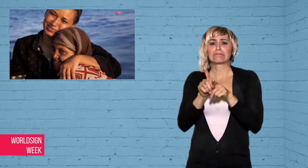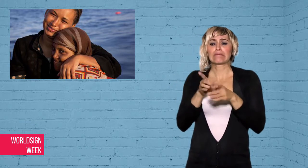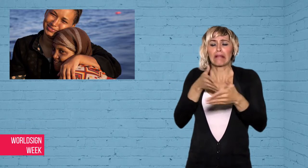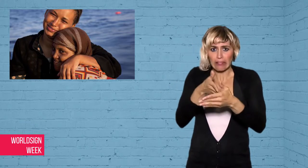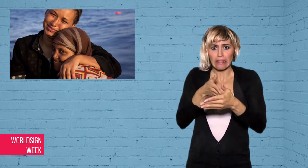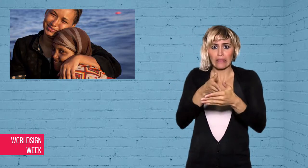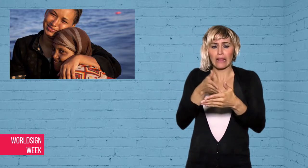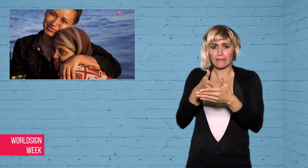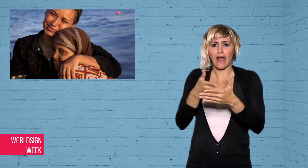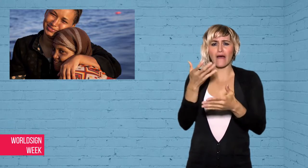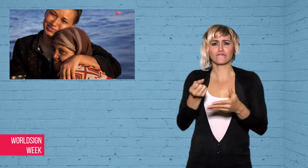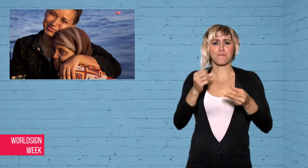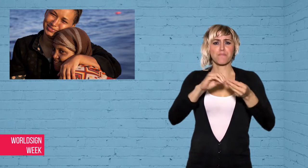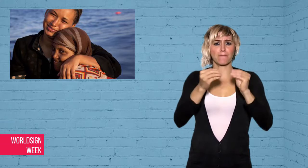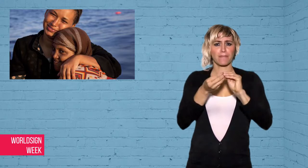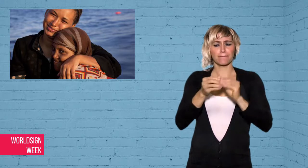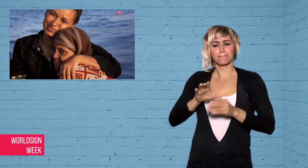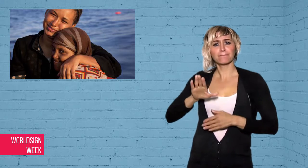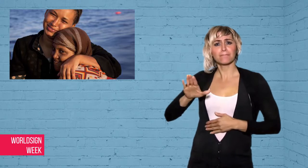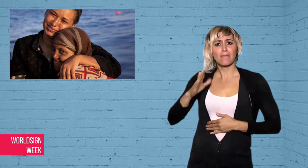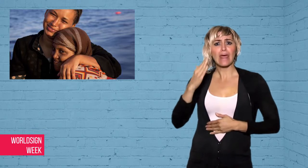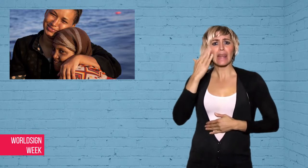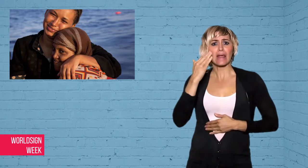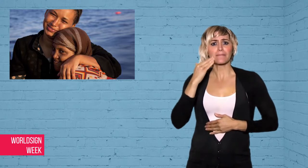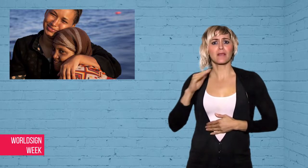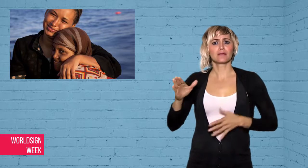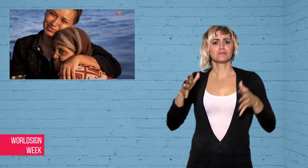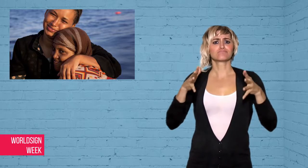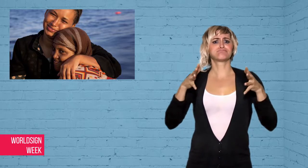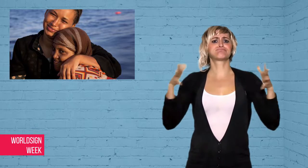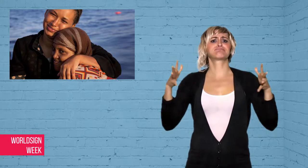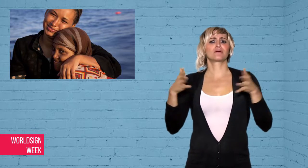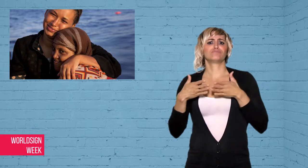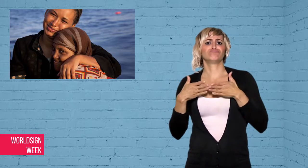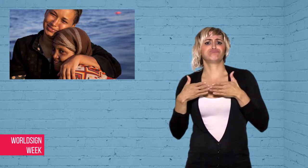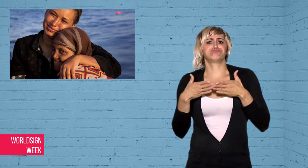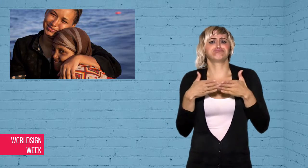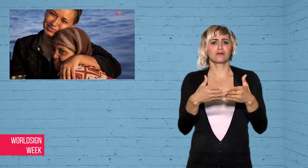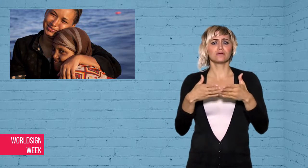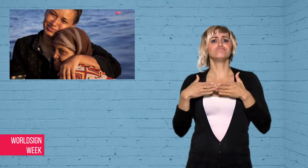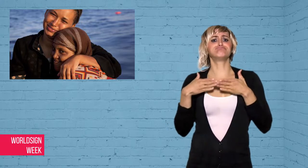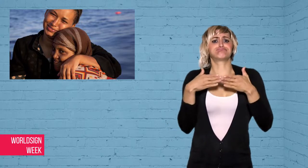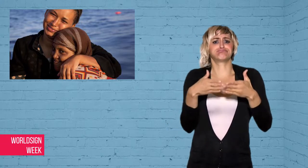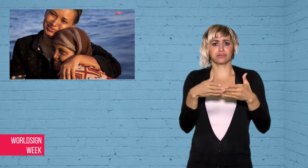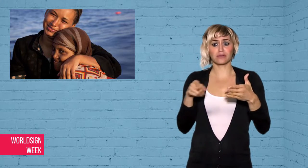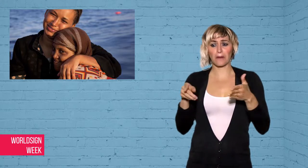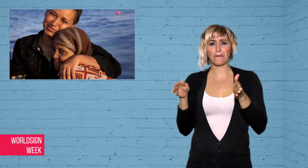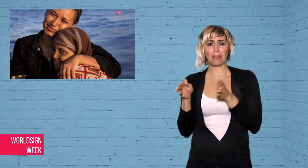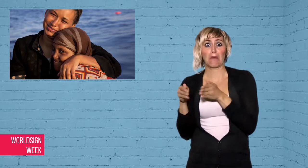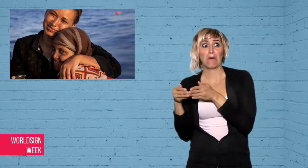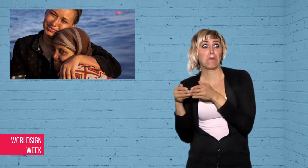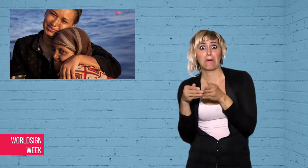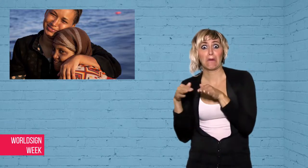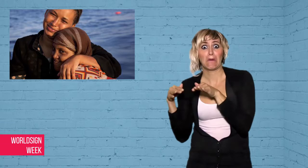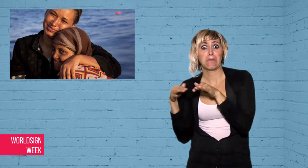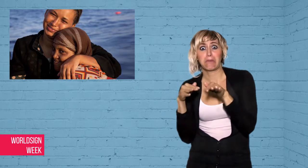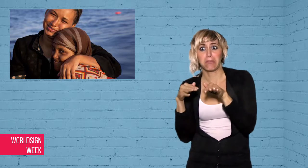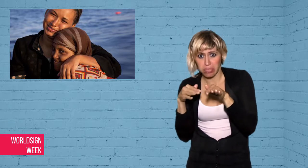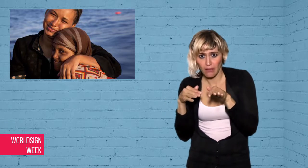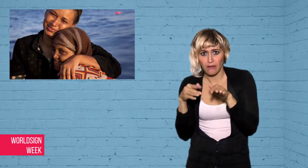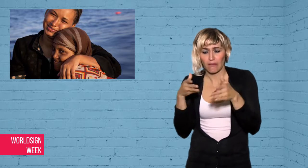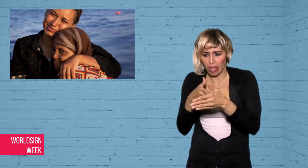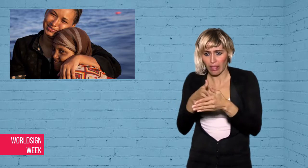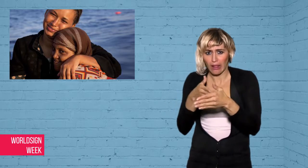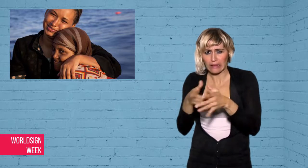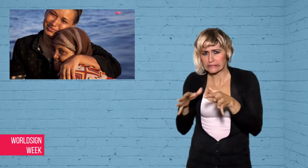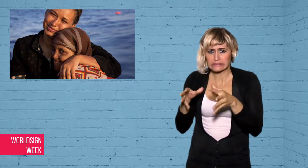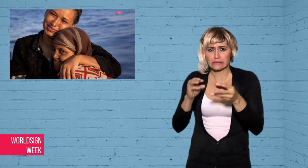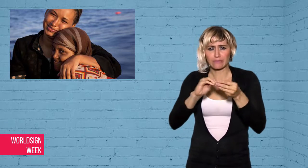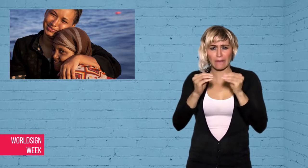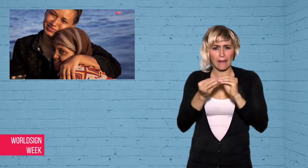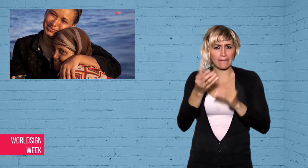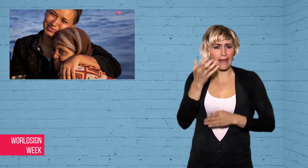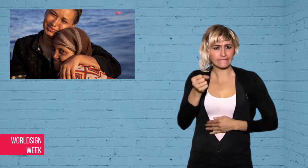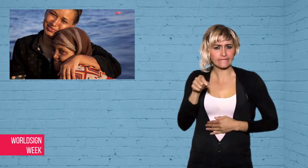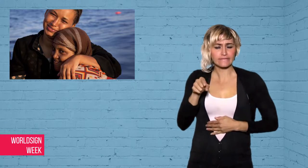for refugees but have found difficulties with Libyan